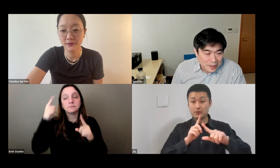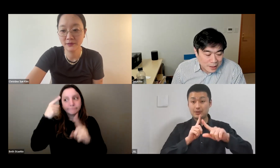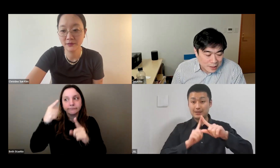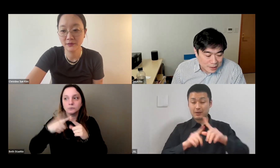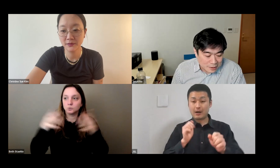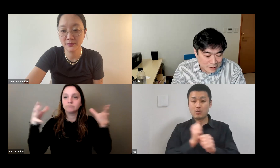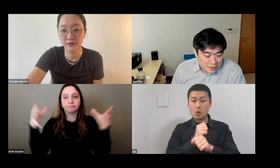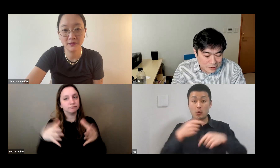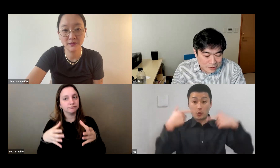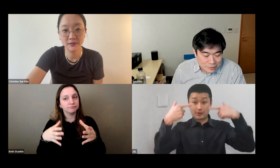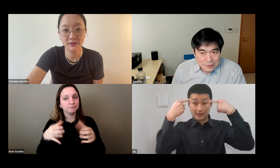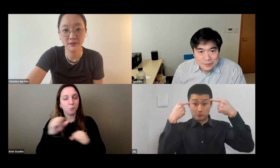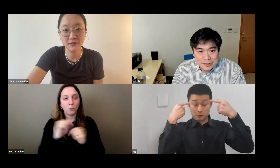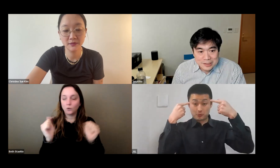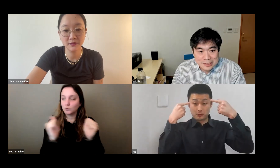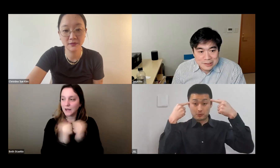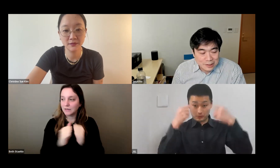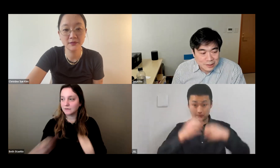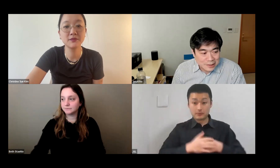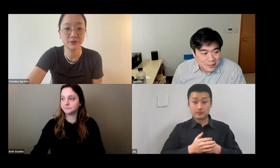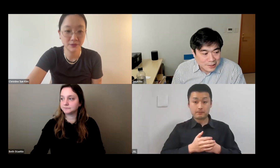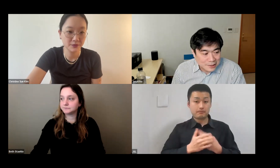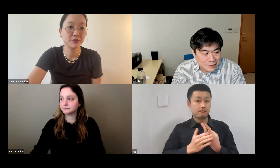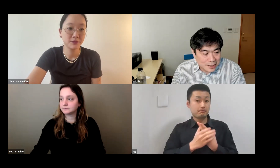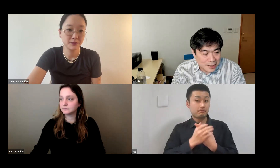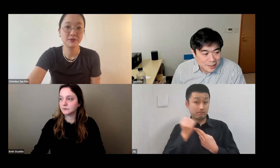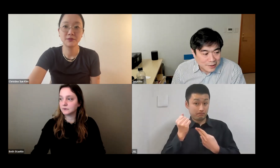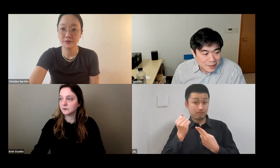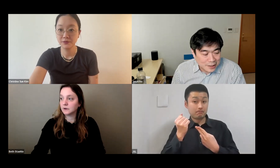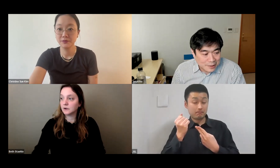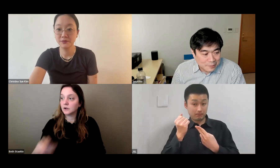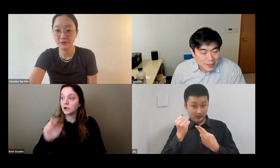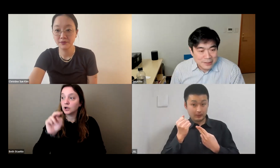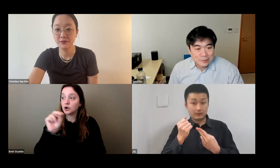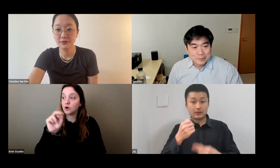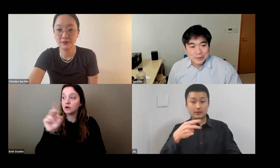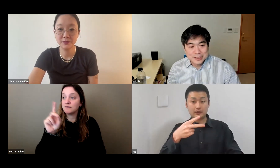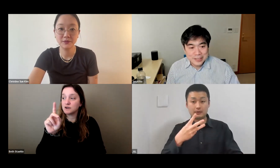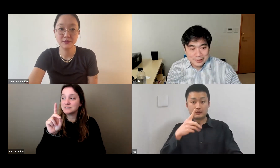And Neurodiversity Salon is a bilingual project